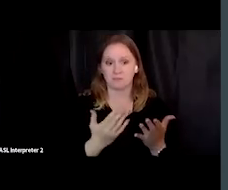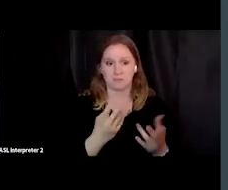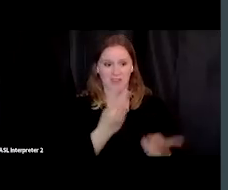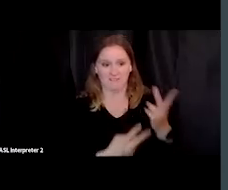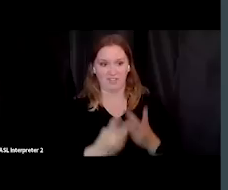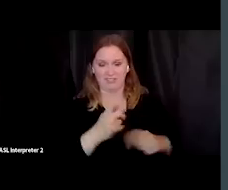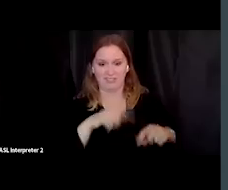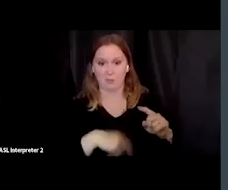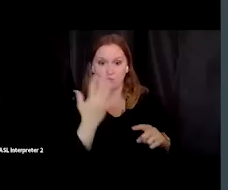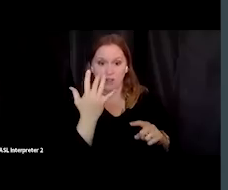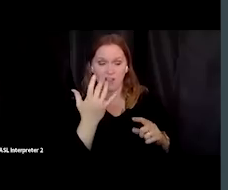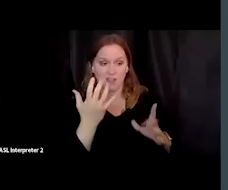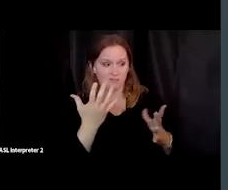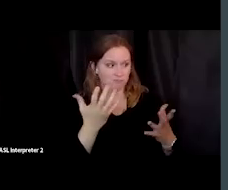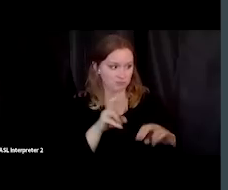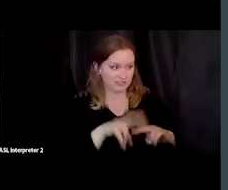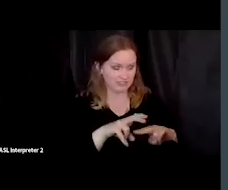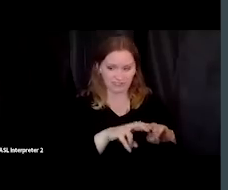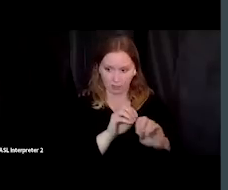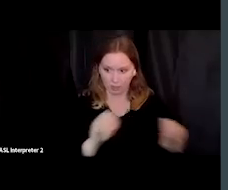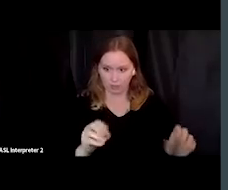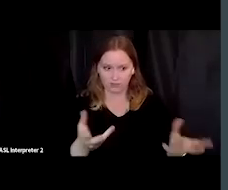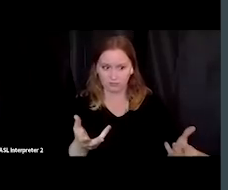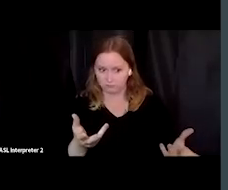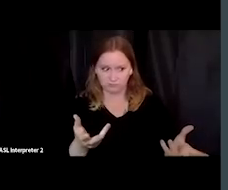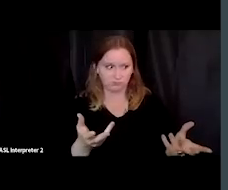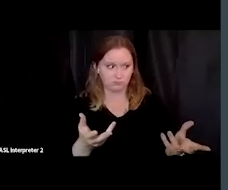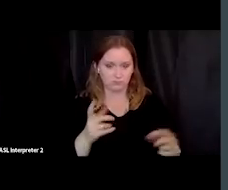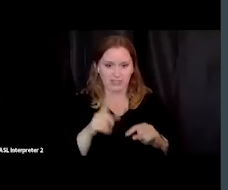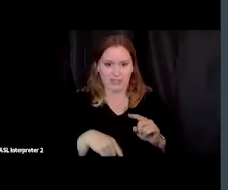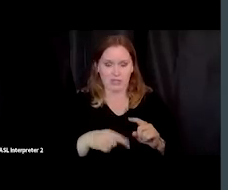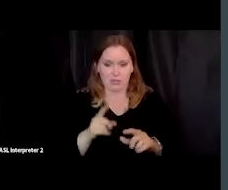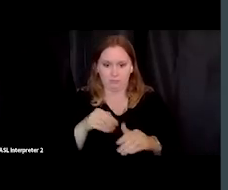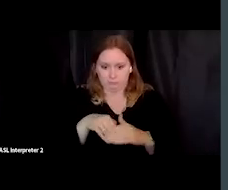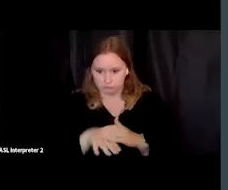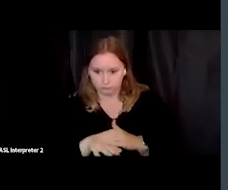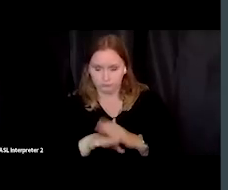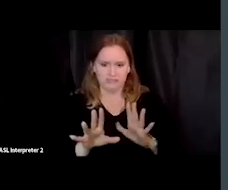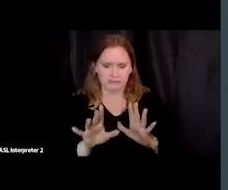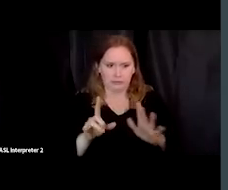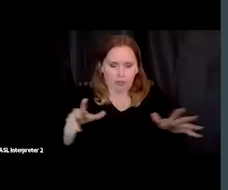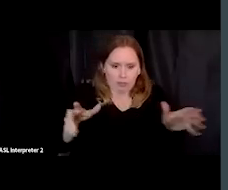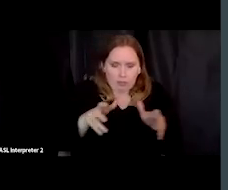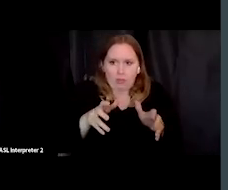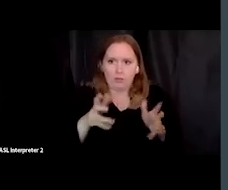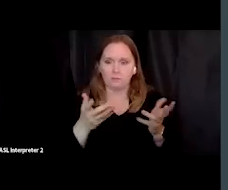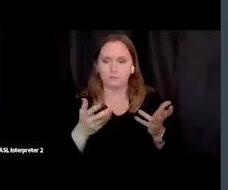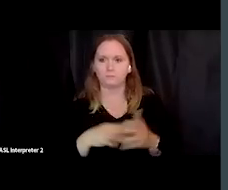or nowhere to literally physically be in a person's home. Or if there's, you know, like I said, waste